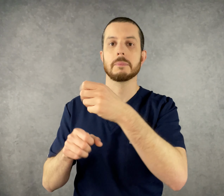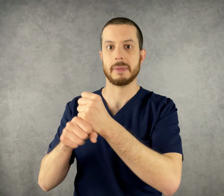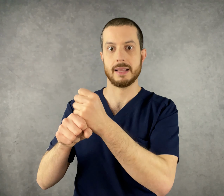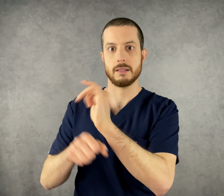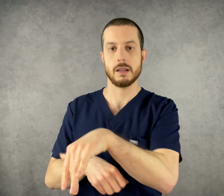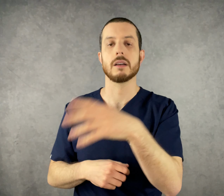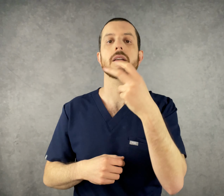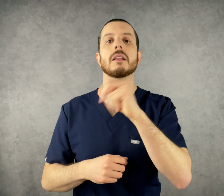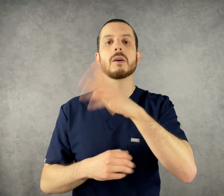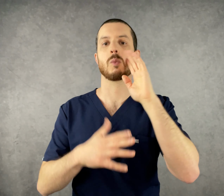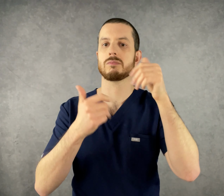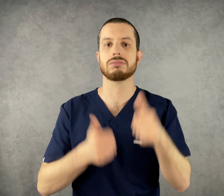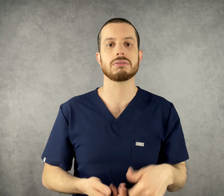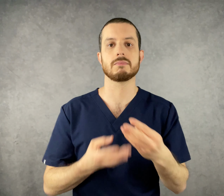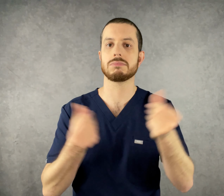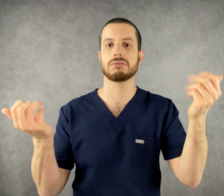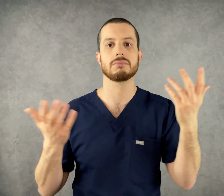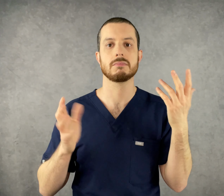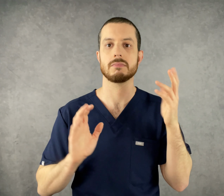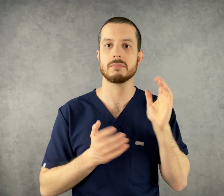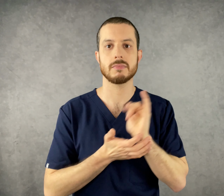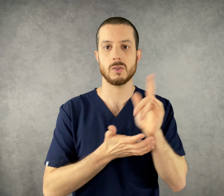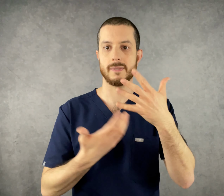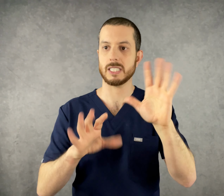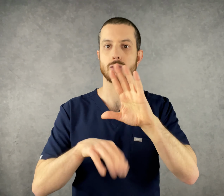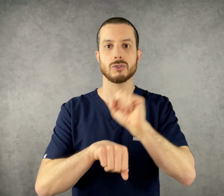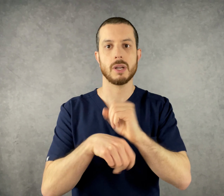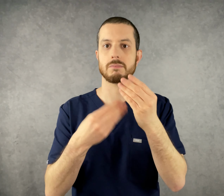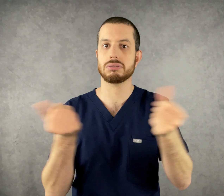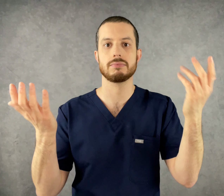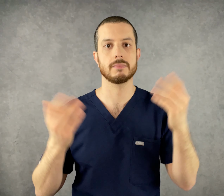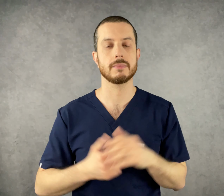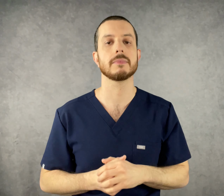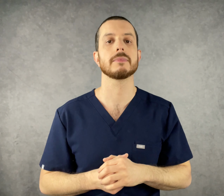so that the cell produces the spike protein, and then it just dissolves. It has done its job and just disappears.